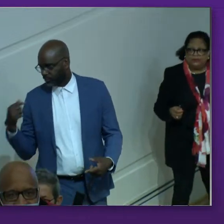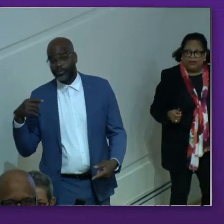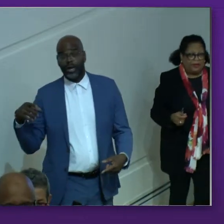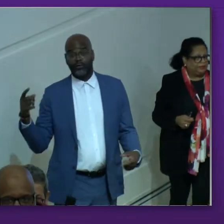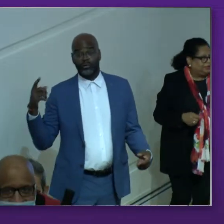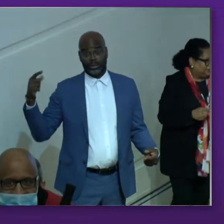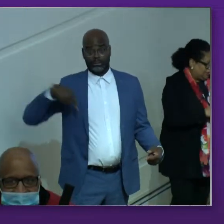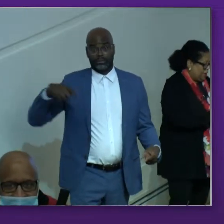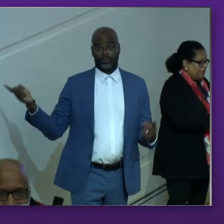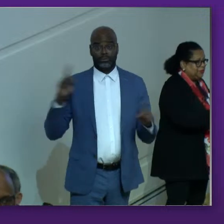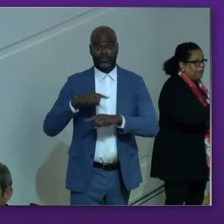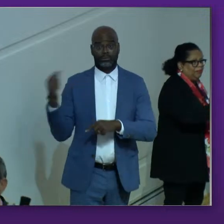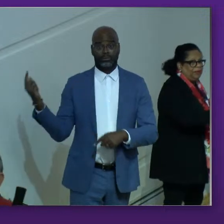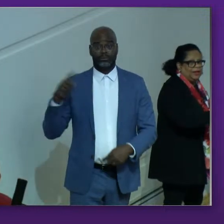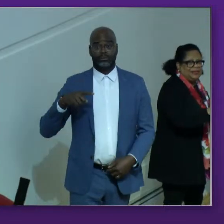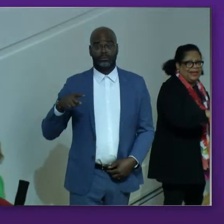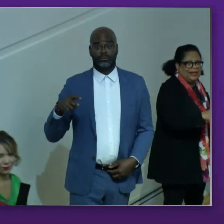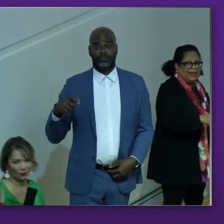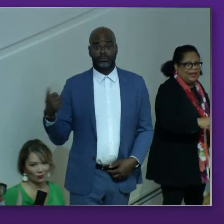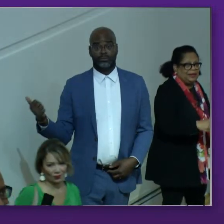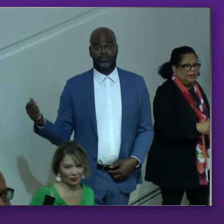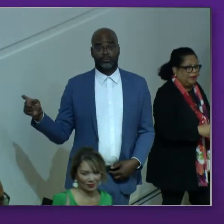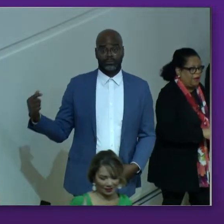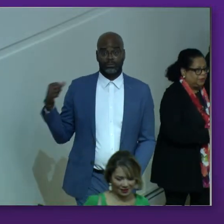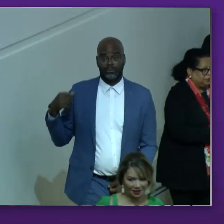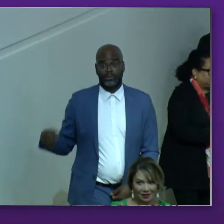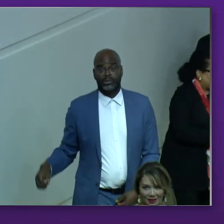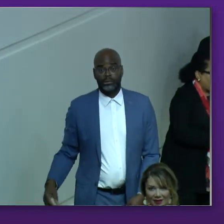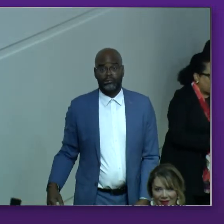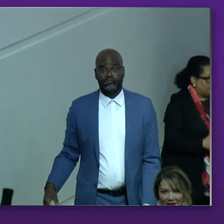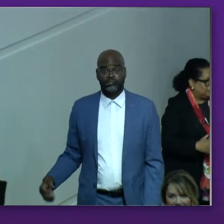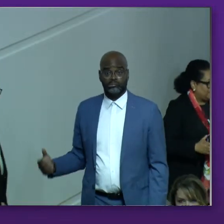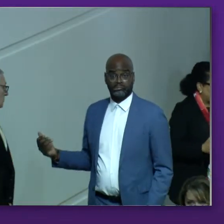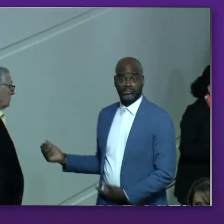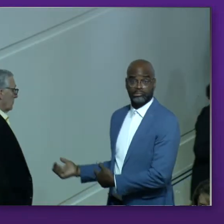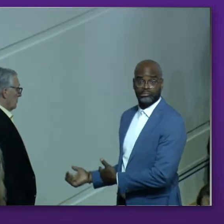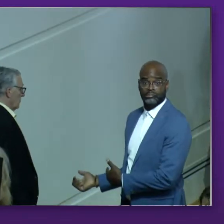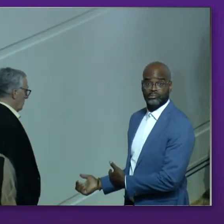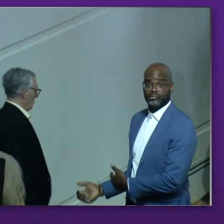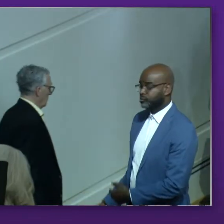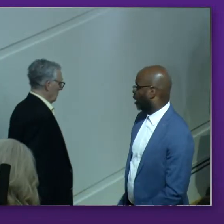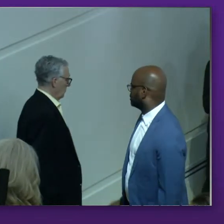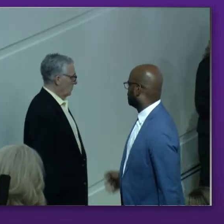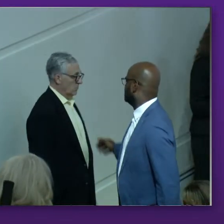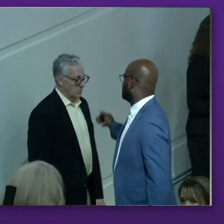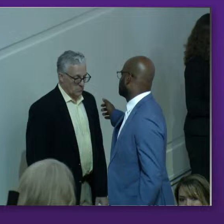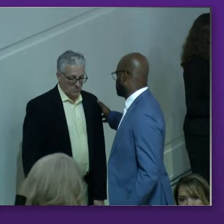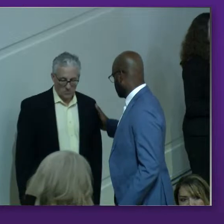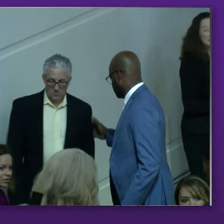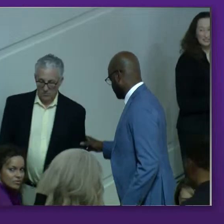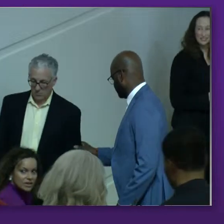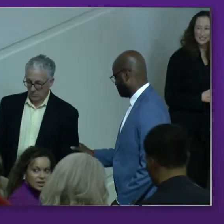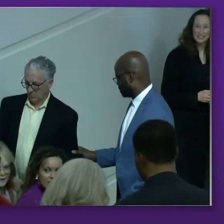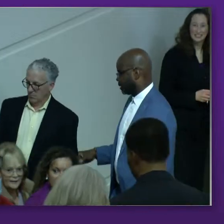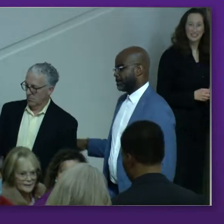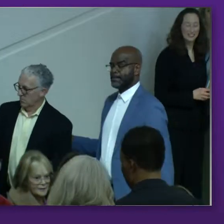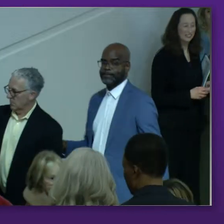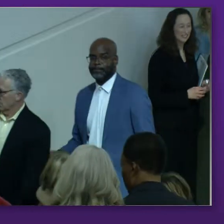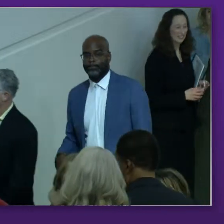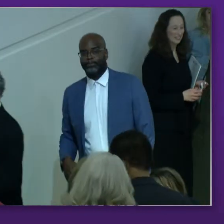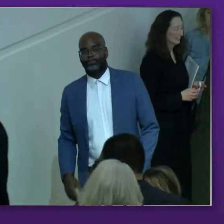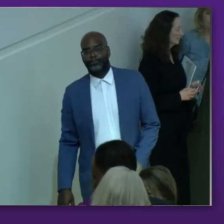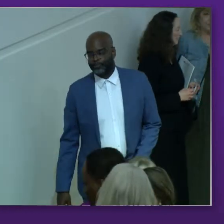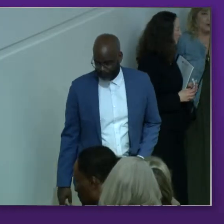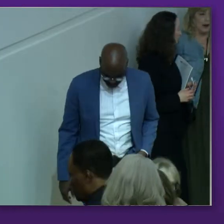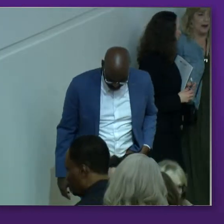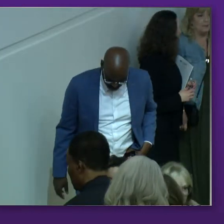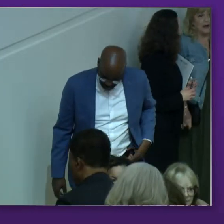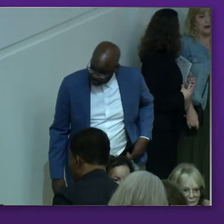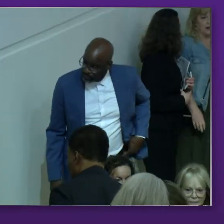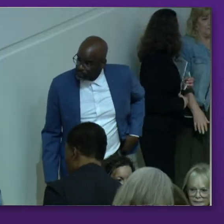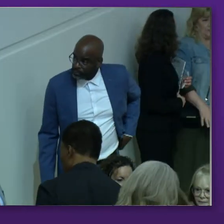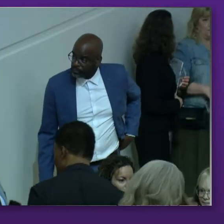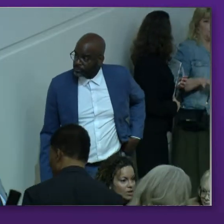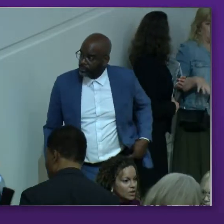OPPORTUNITY TO